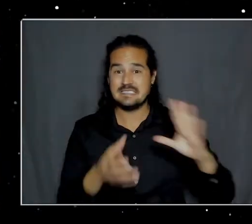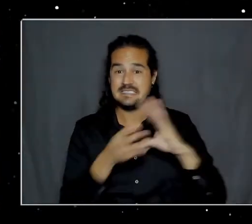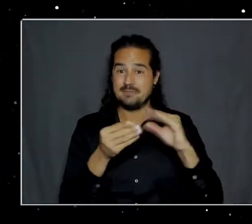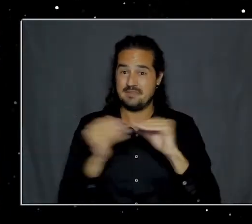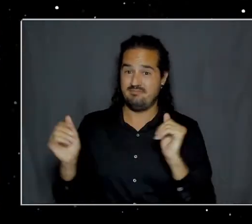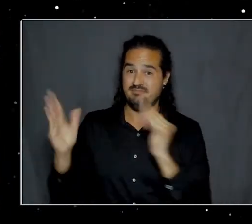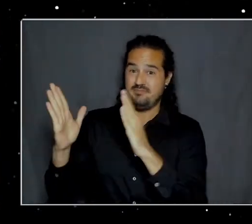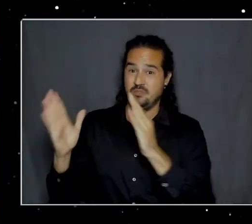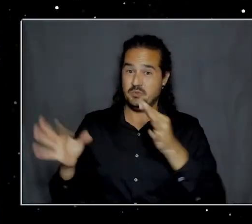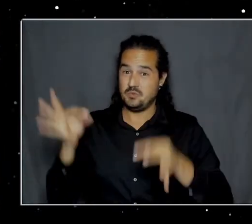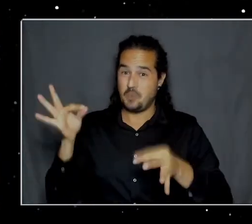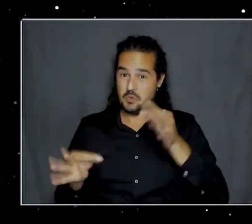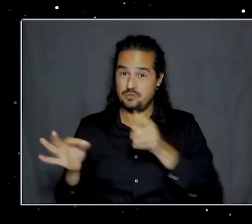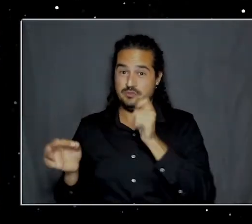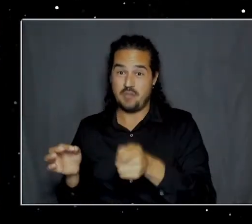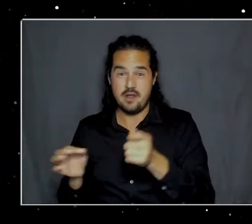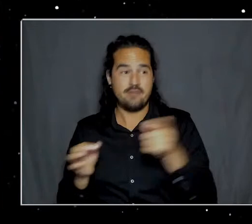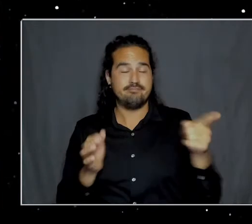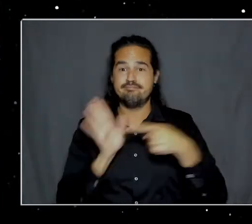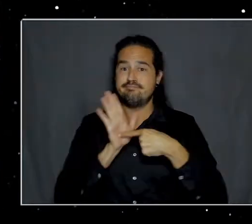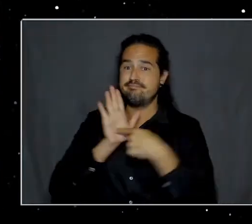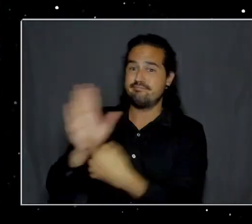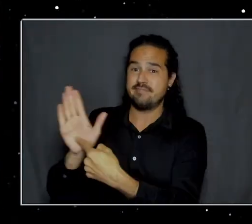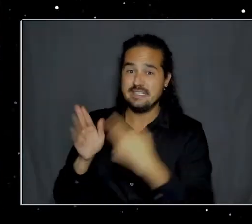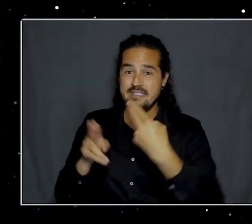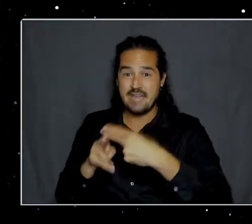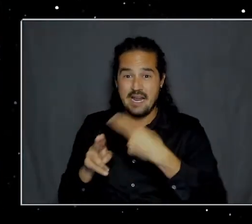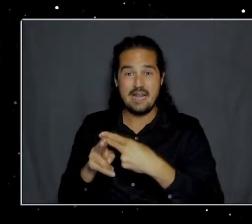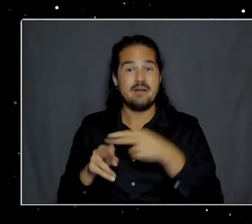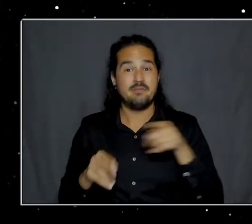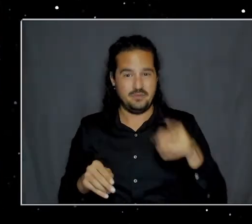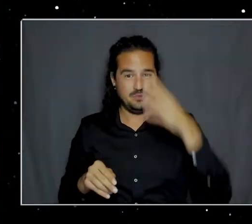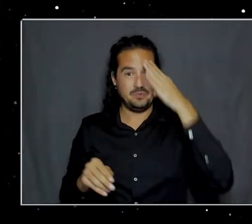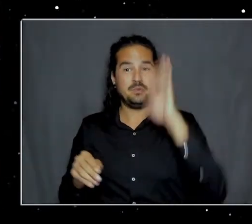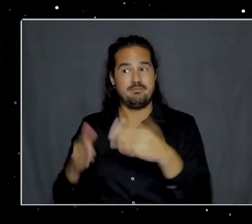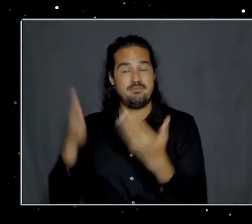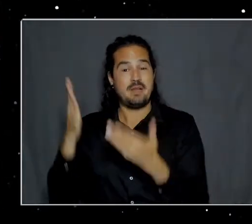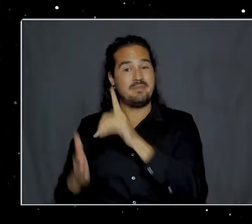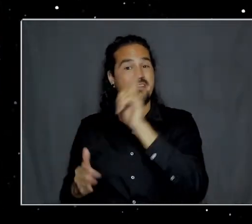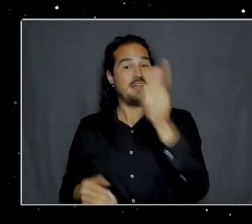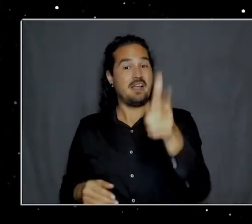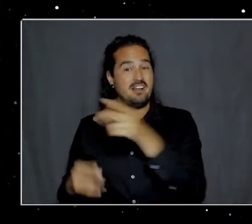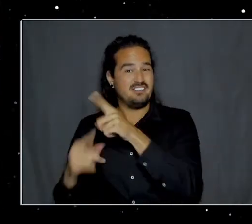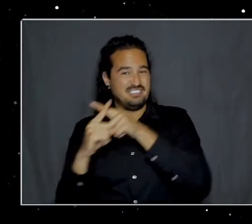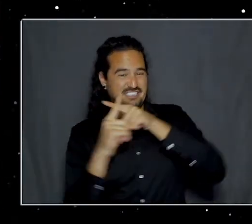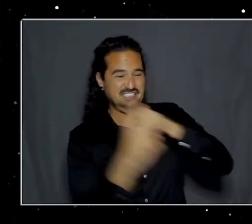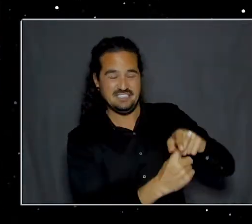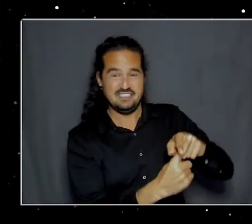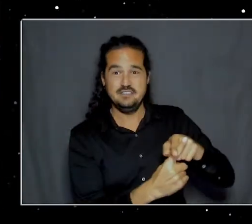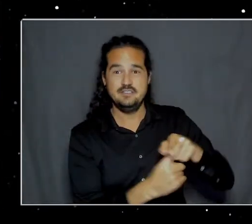COURT AND IDENTIFY YOURSELVES PUBLICLY TO THE POLICE, KNOWING THAT YOU COULD POTENTIALLY BE